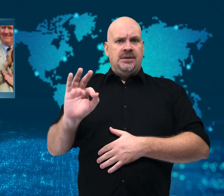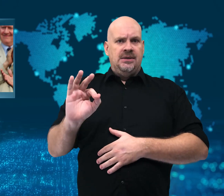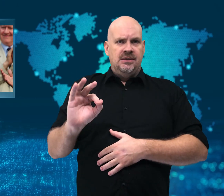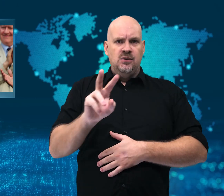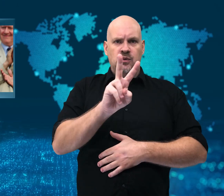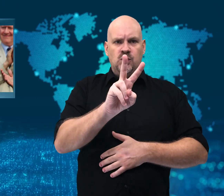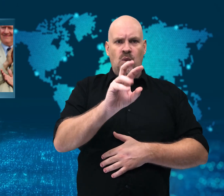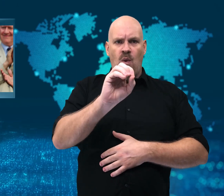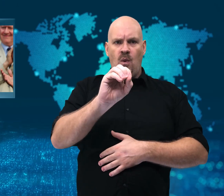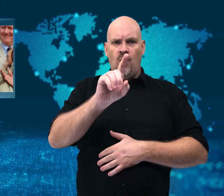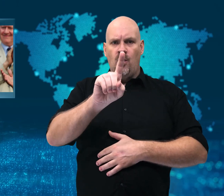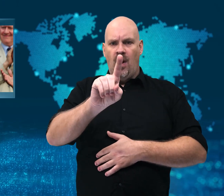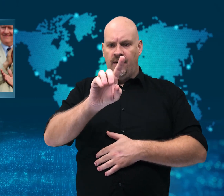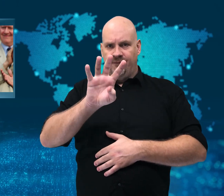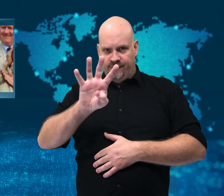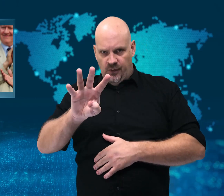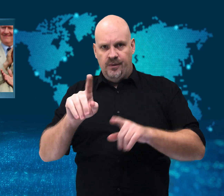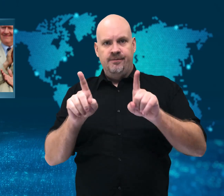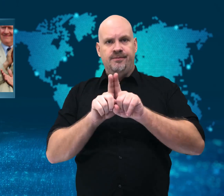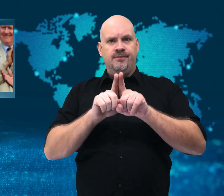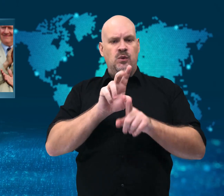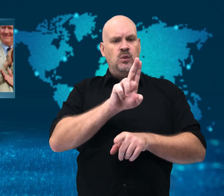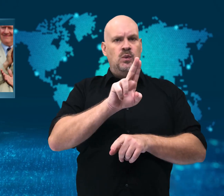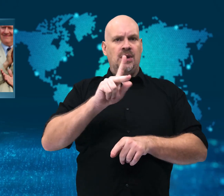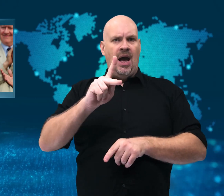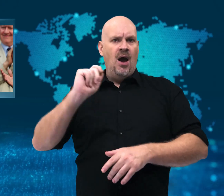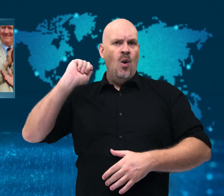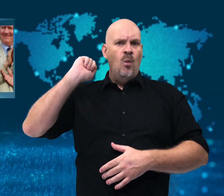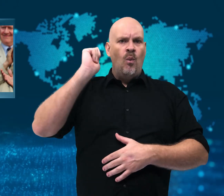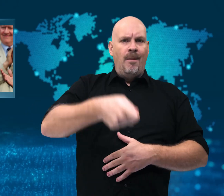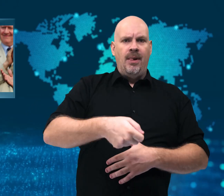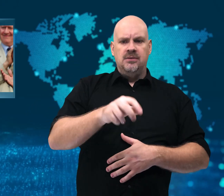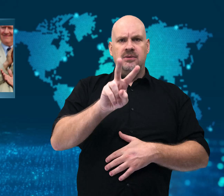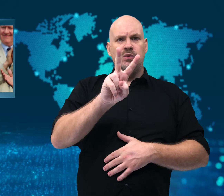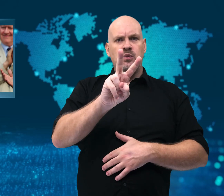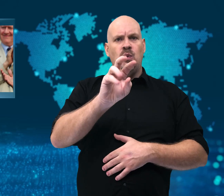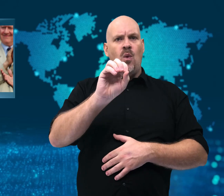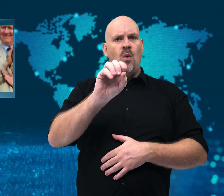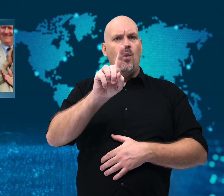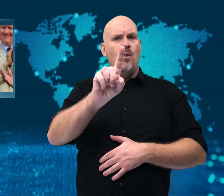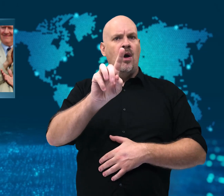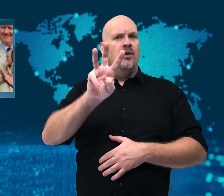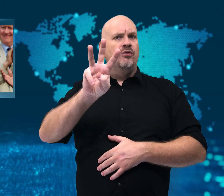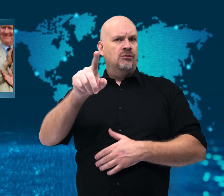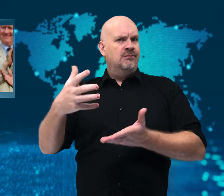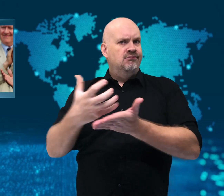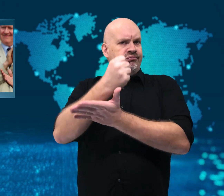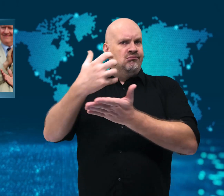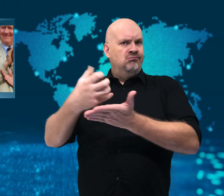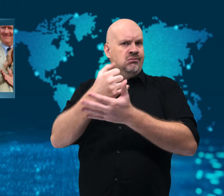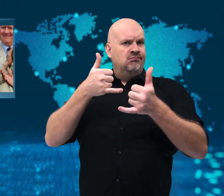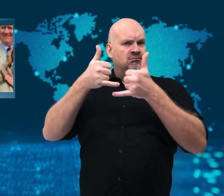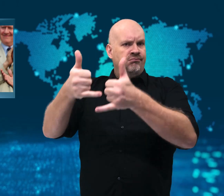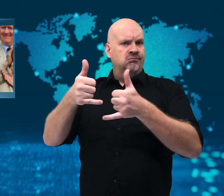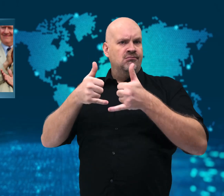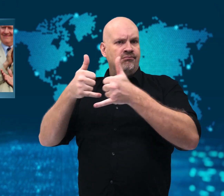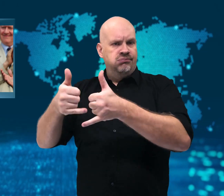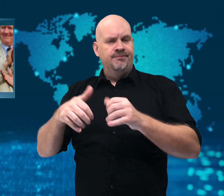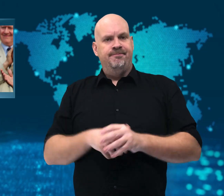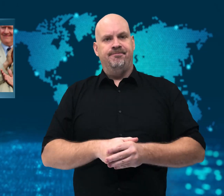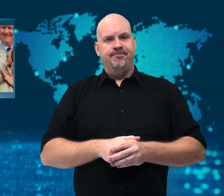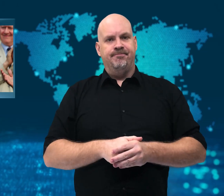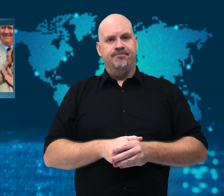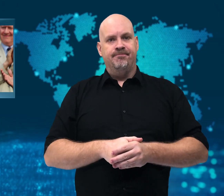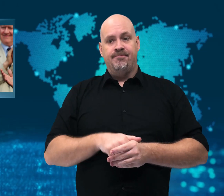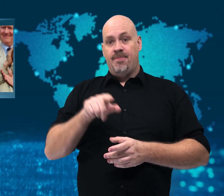including the French Open in 2014 and the Wimbledon Cup in 2013.